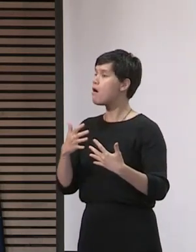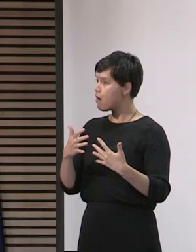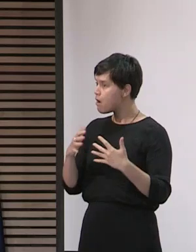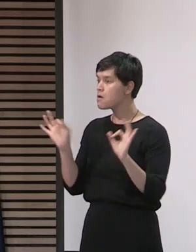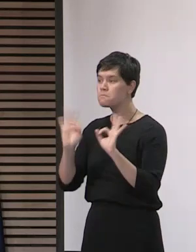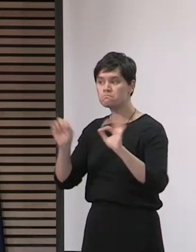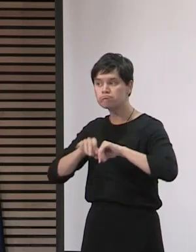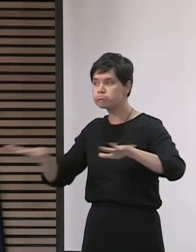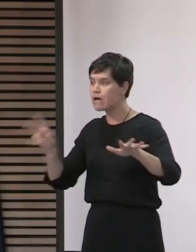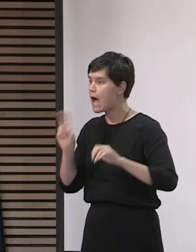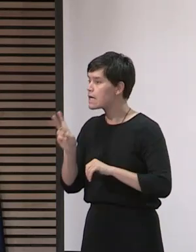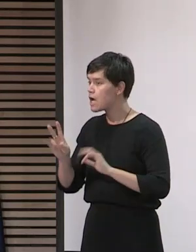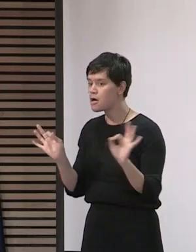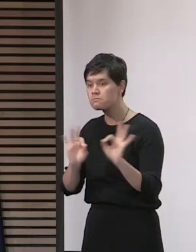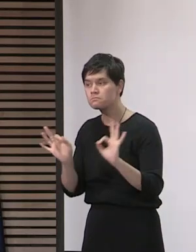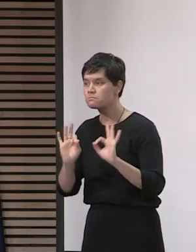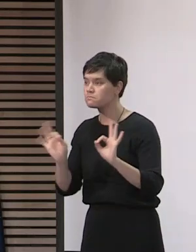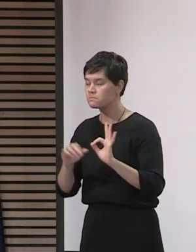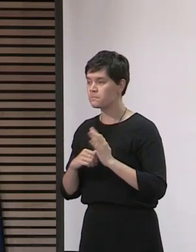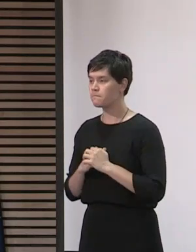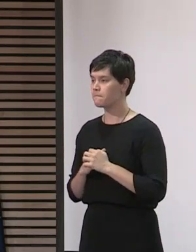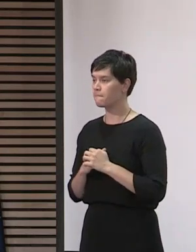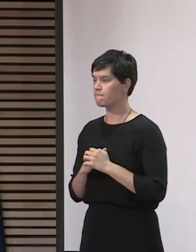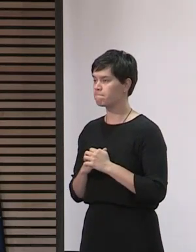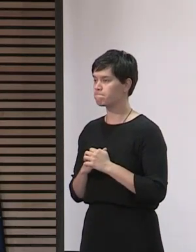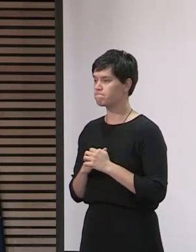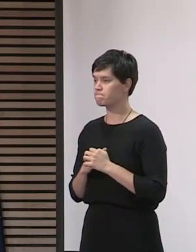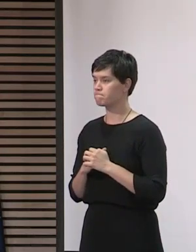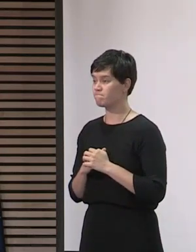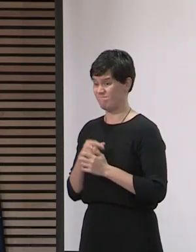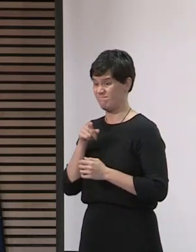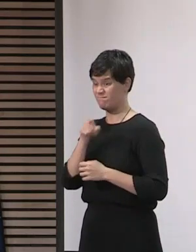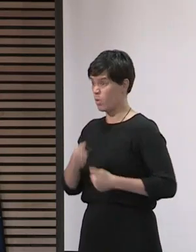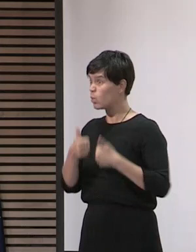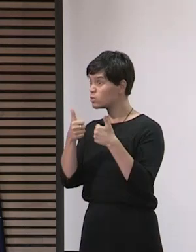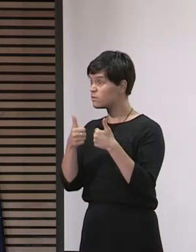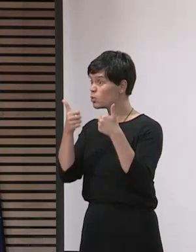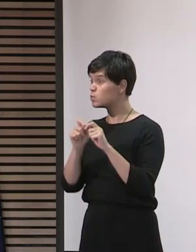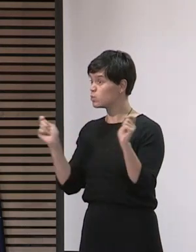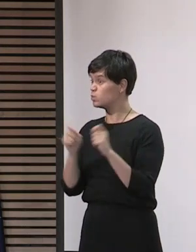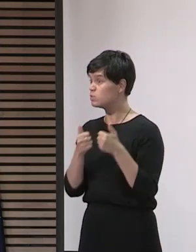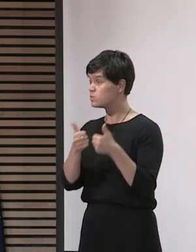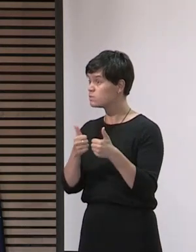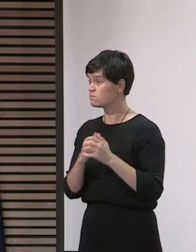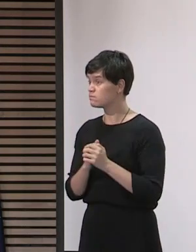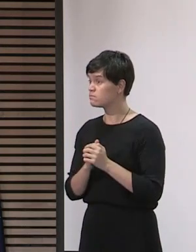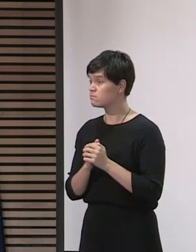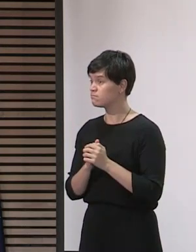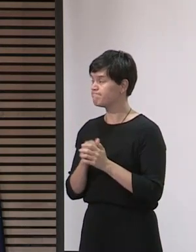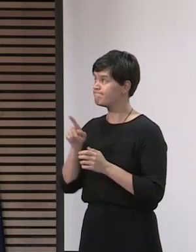relaxed restrictions which we had as we stepped down into Level 3 and started moving